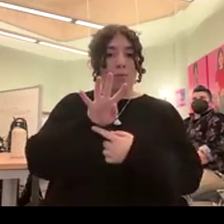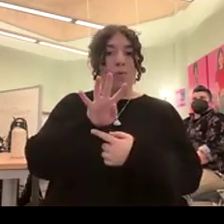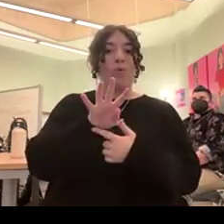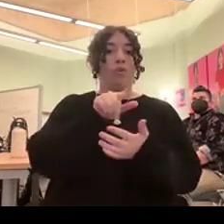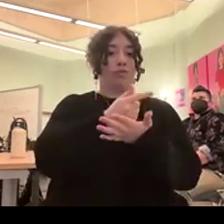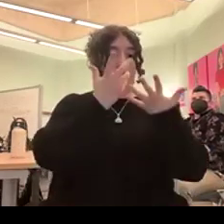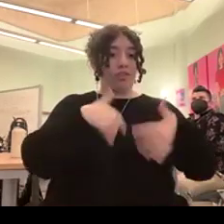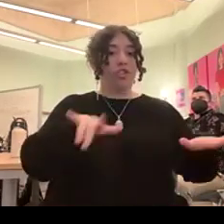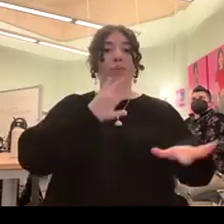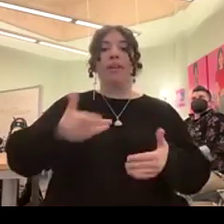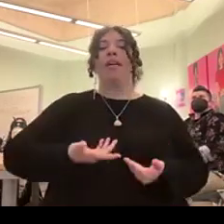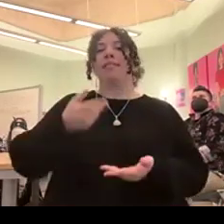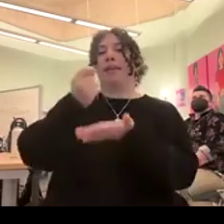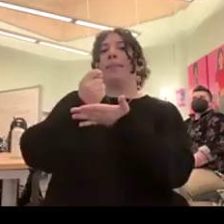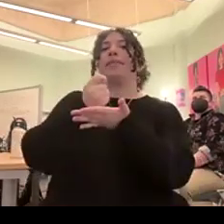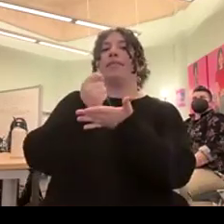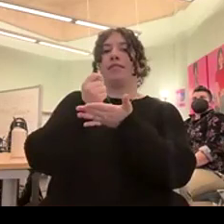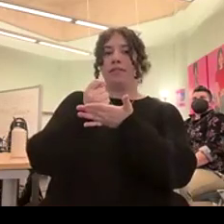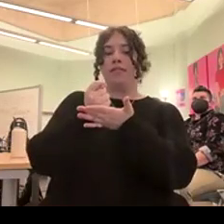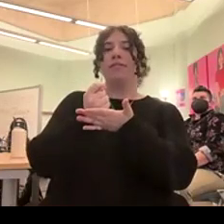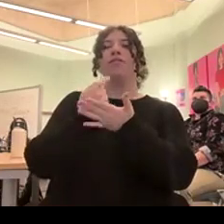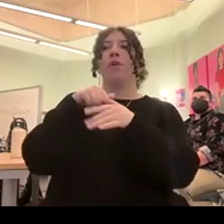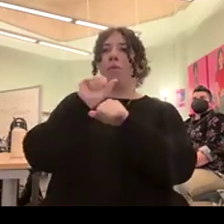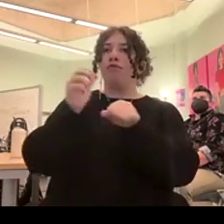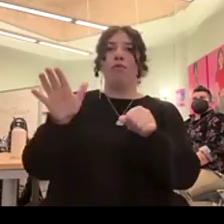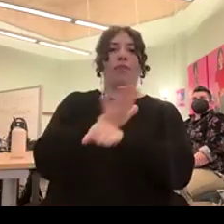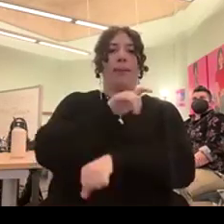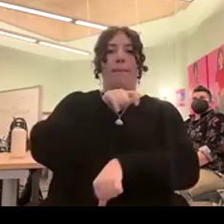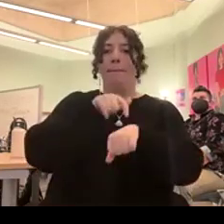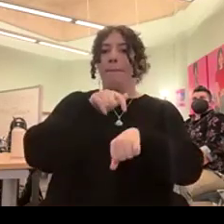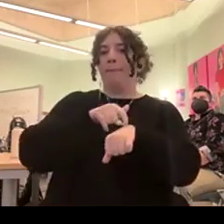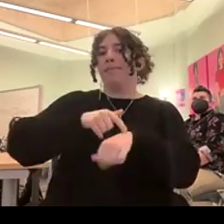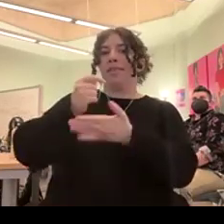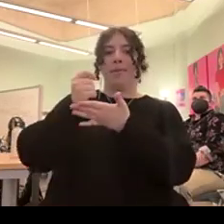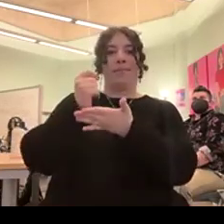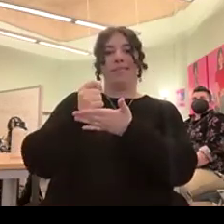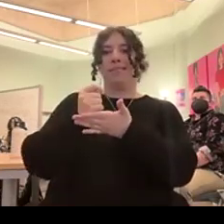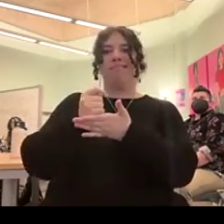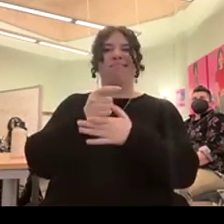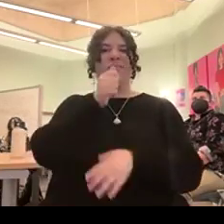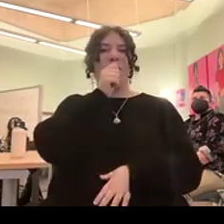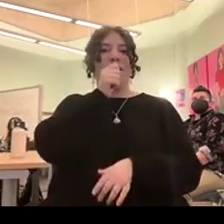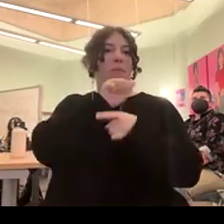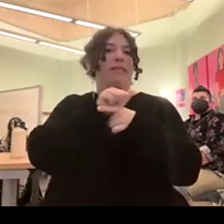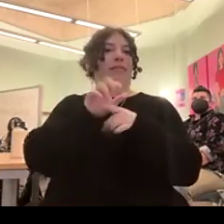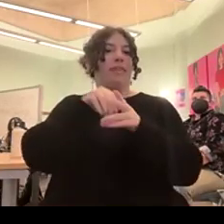I was hired as a therapist and so I work full-time as a therapist at a private